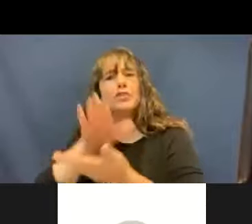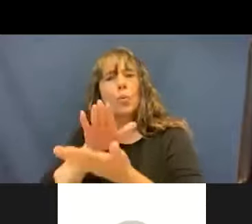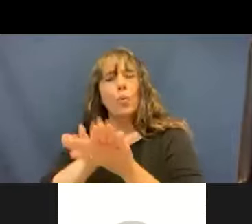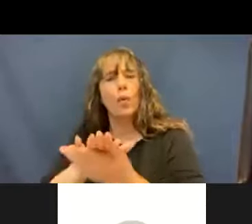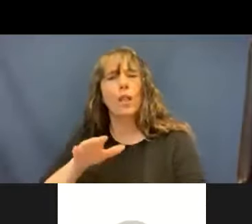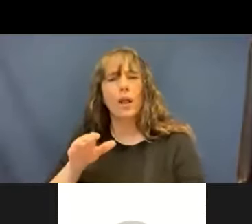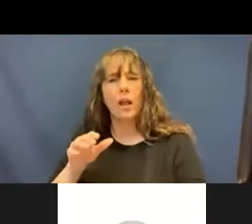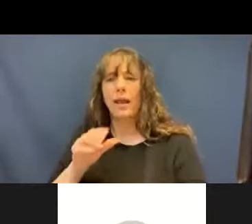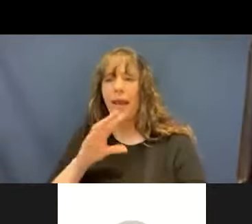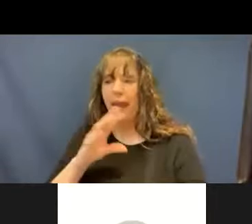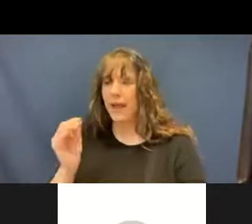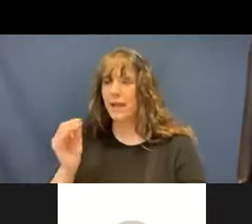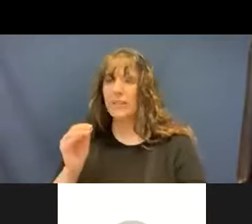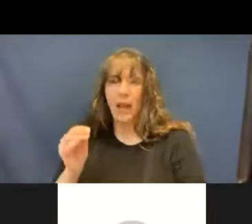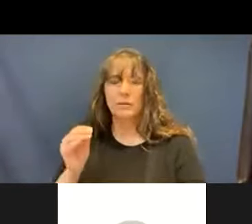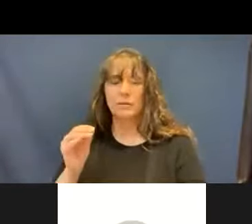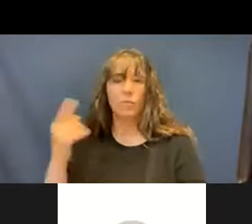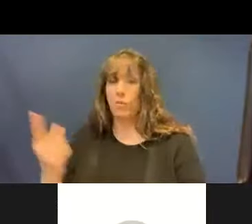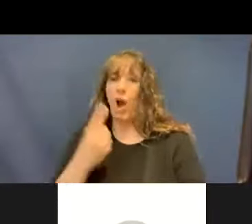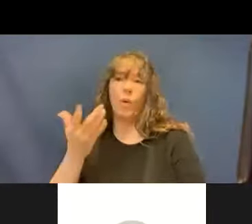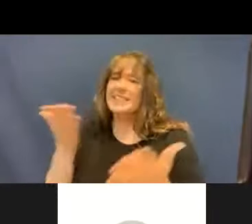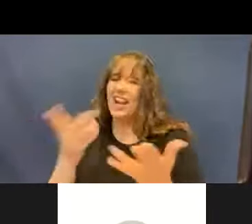yeah. We're always here for you guys, for sure, and we're always fighting. We're still